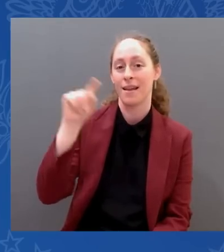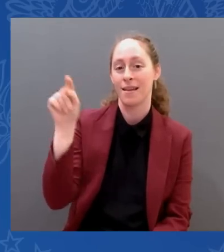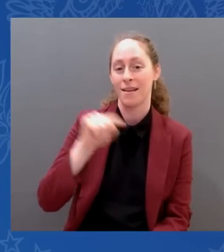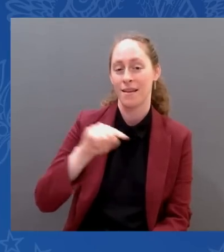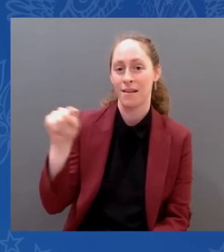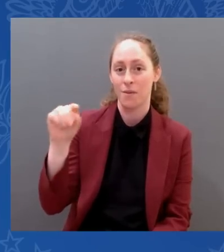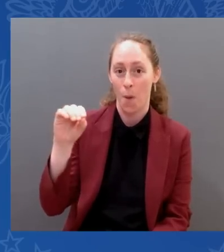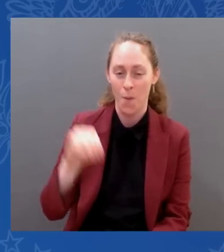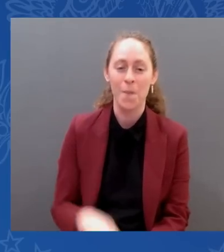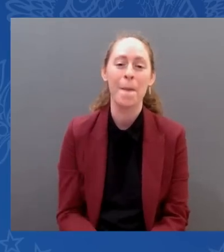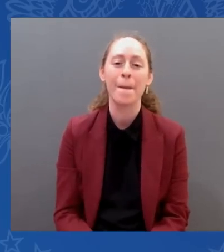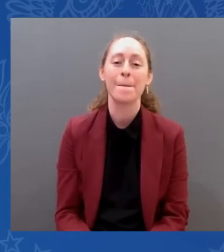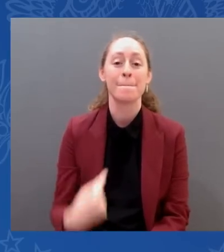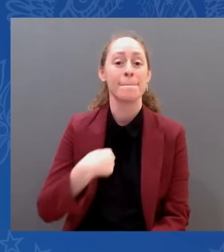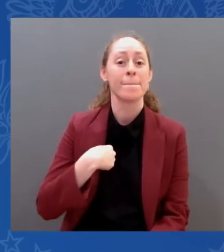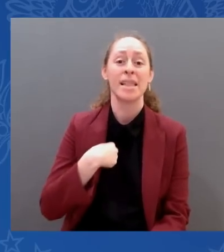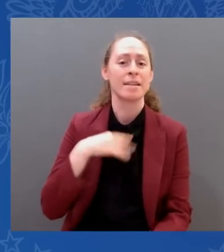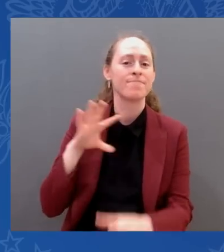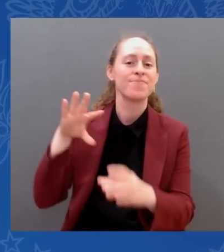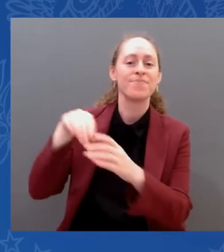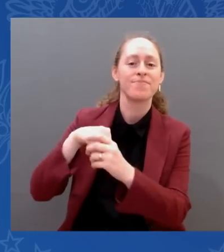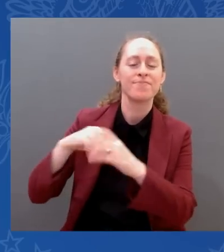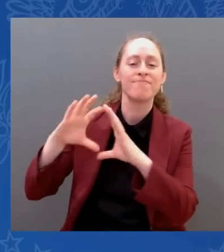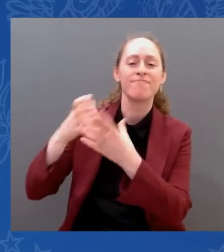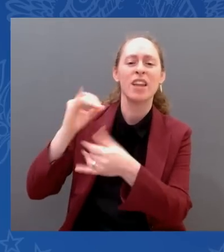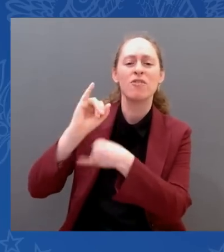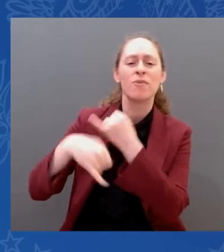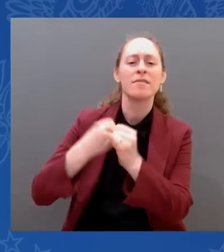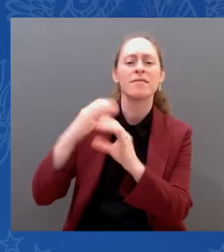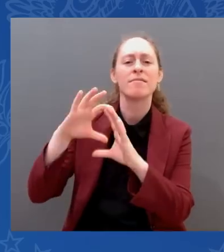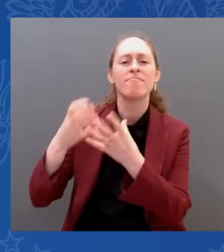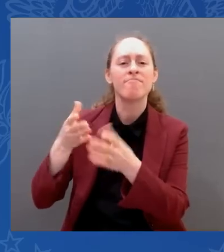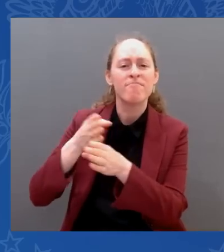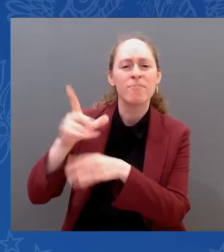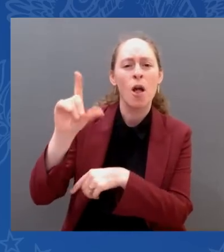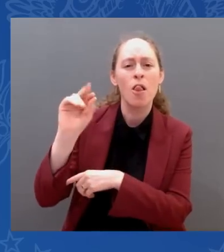and Warehouse Union ILWU to say a few words.